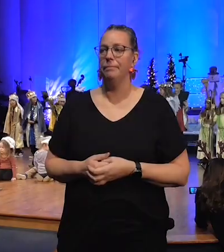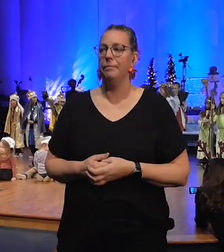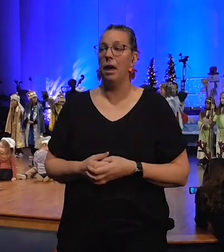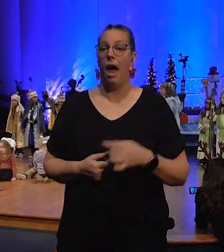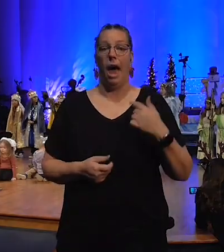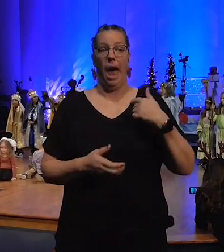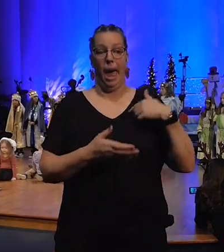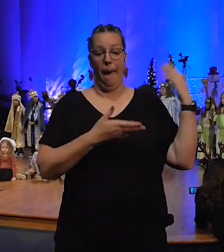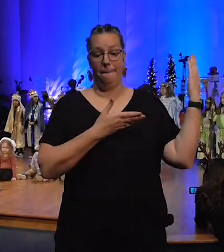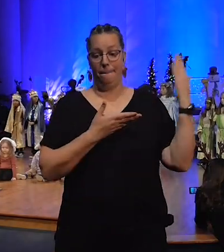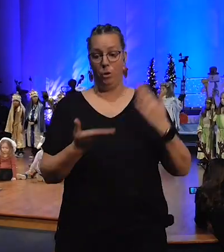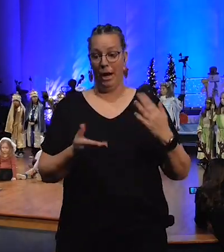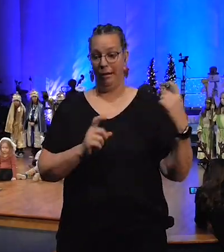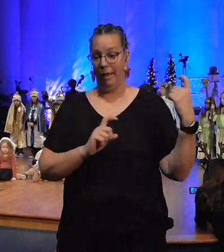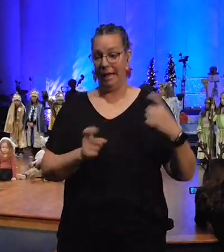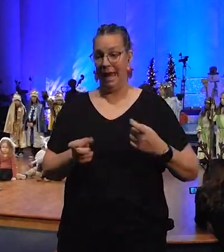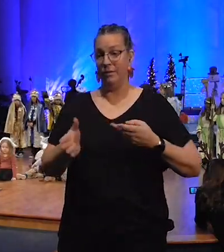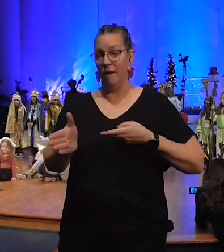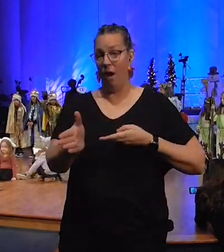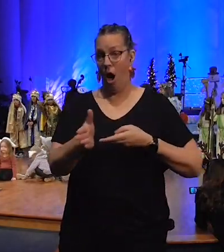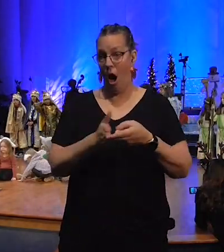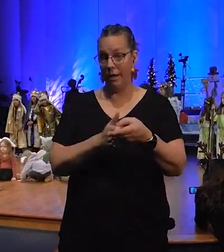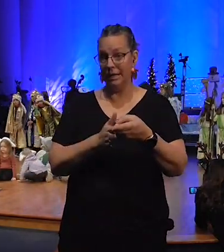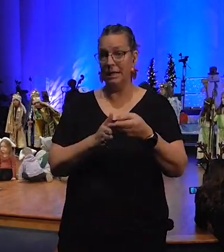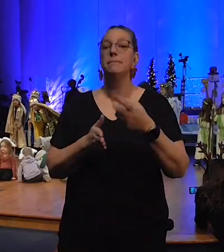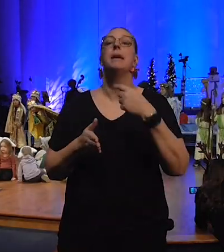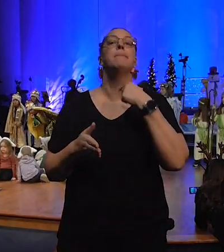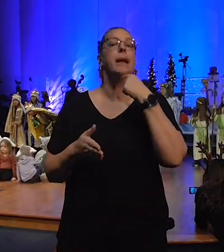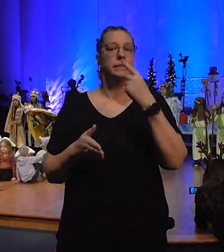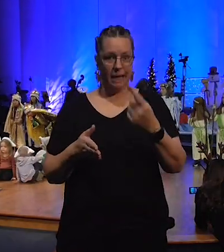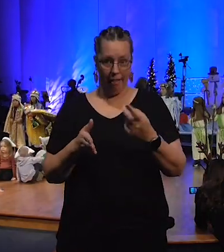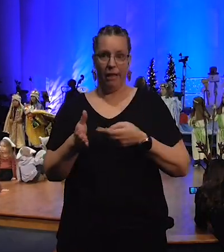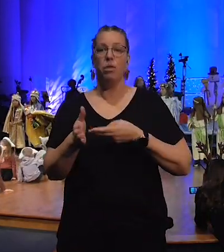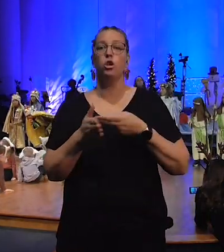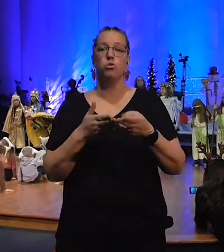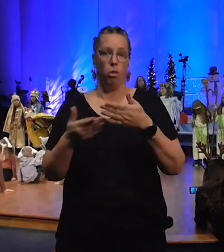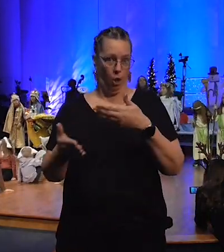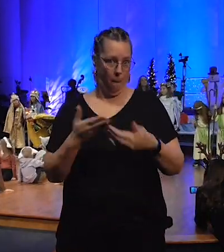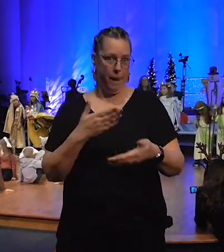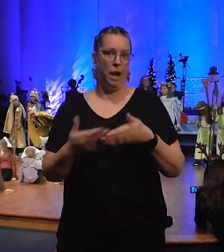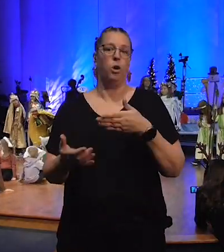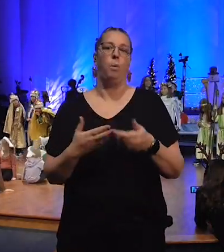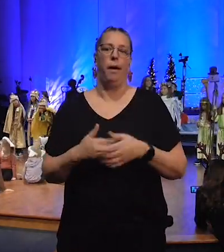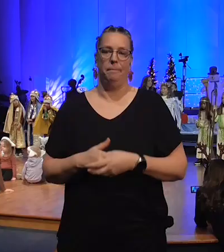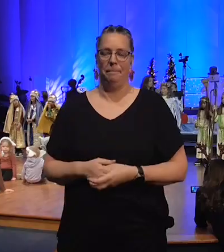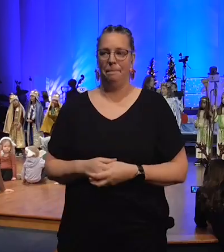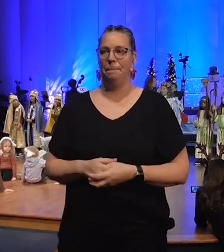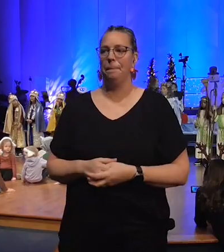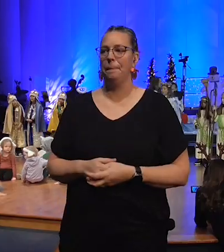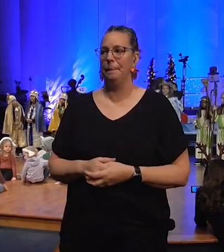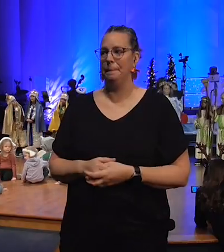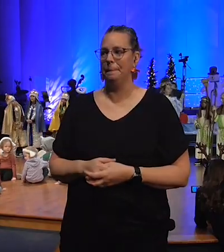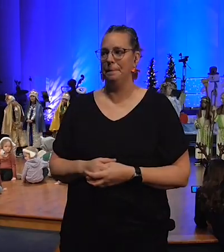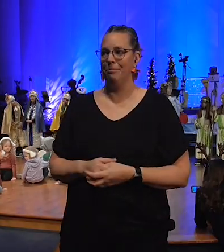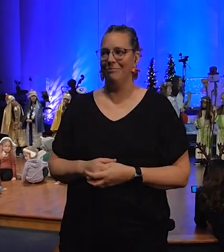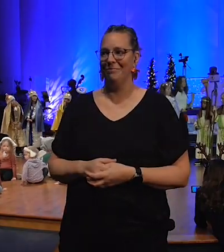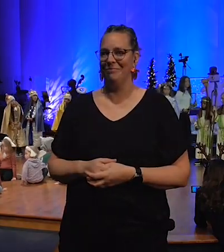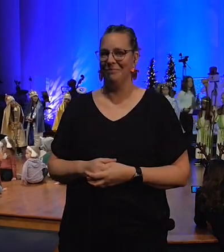brightly I bring the gift of honesty by telling the truth no matter